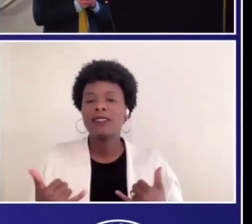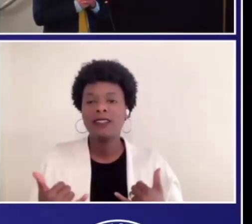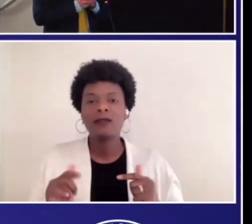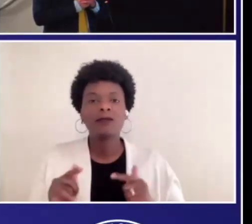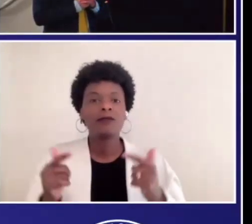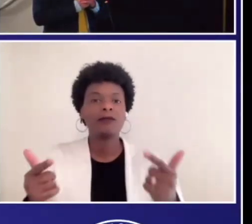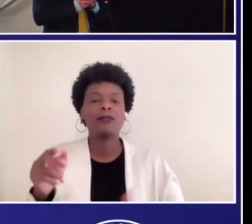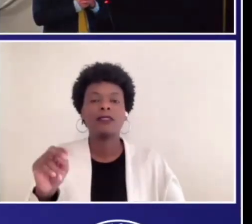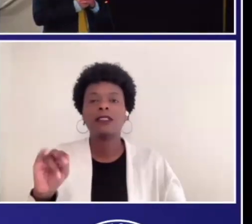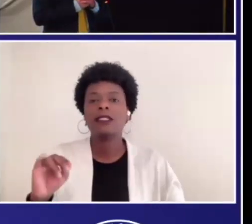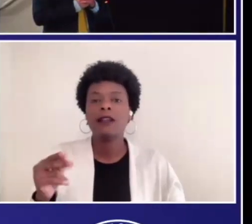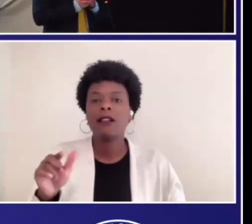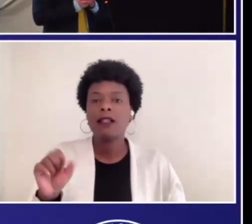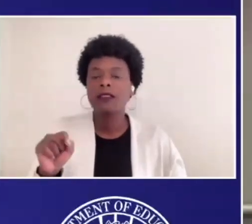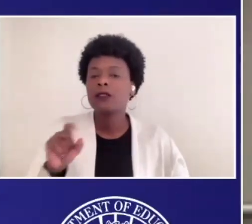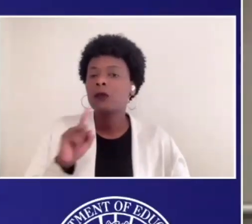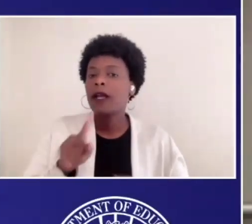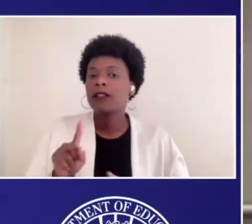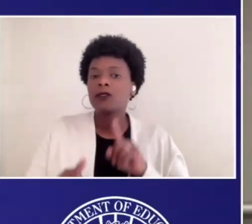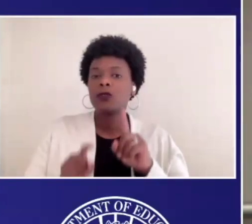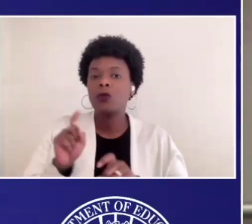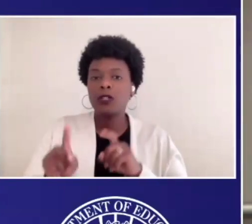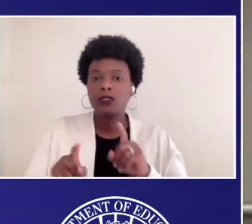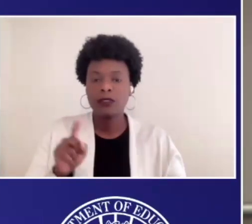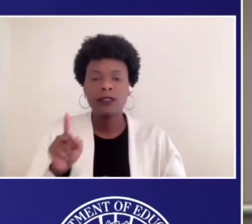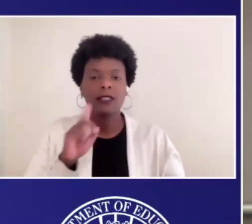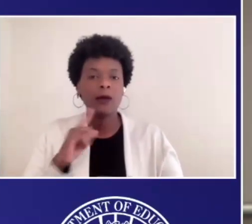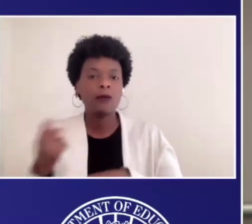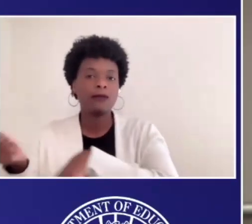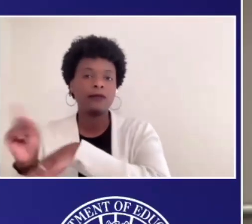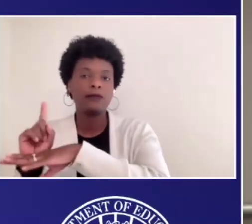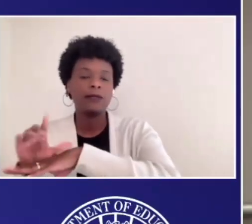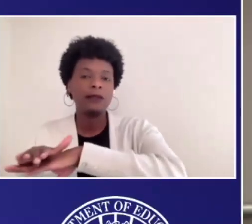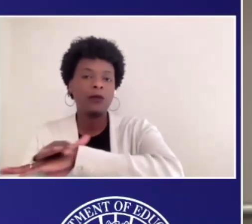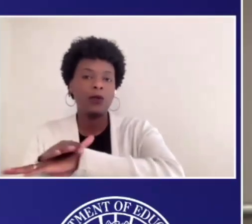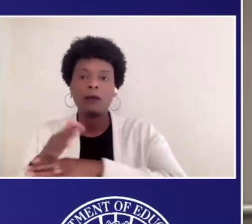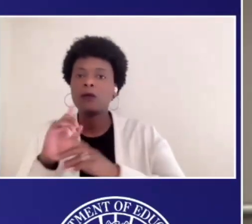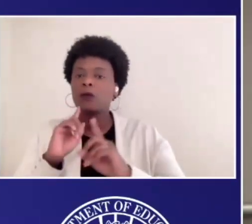Nicholas, who will field questions, and I'll stand at the podium to help continue to answer questions as needed.